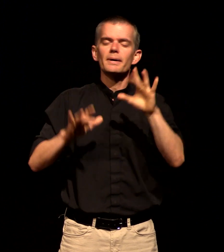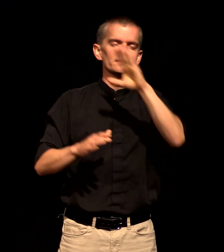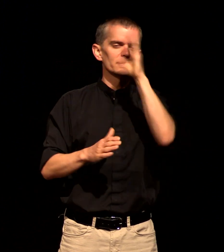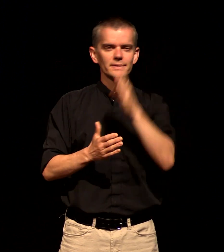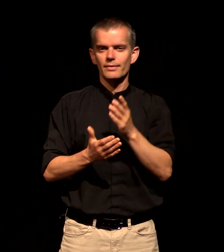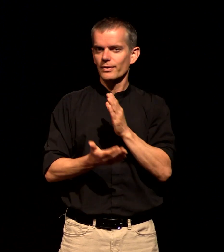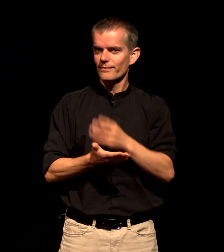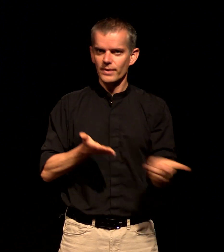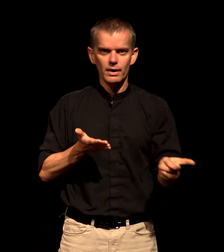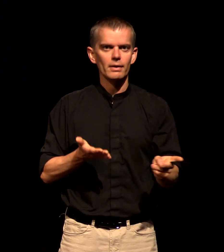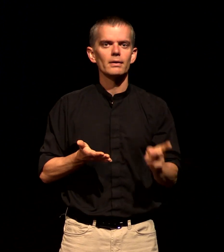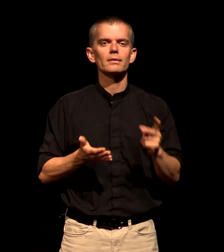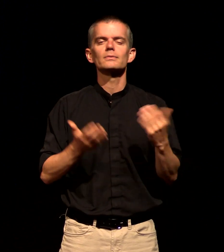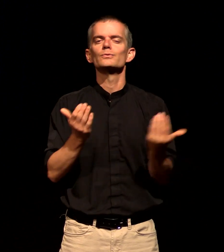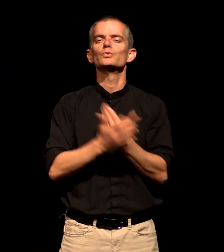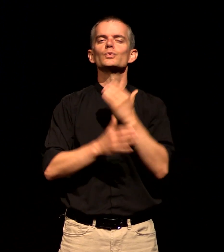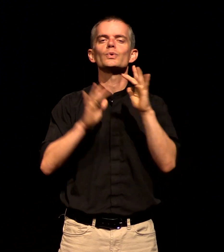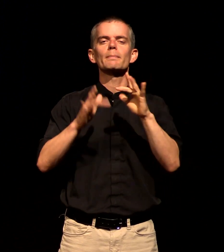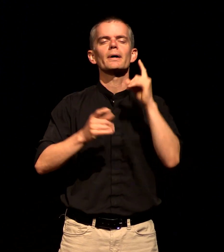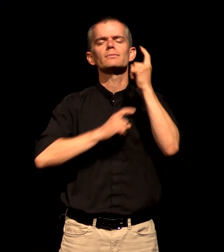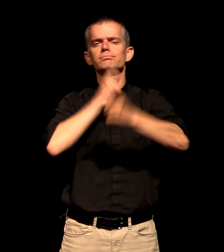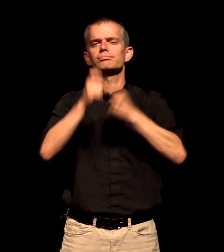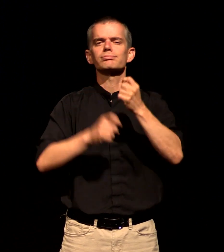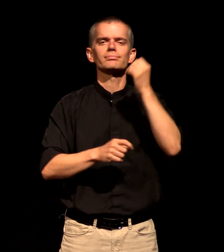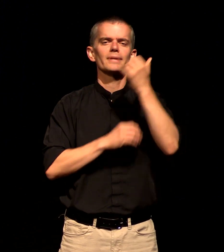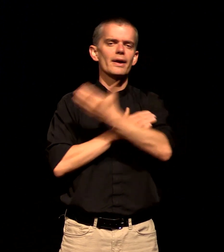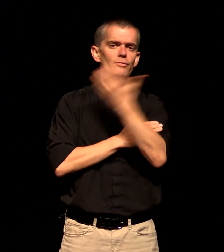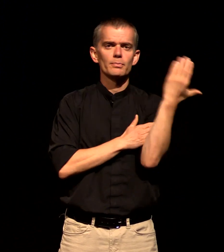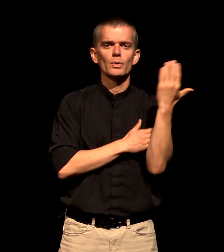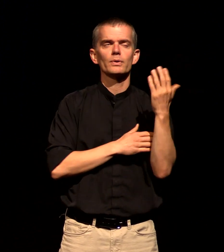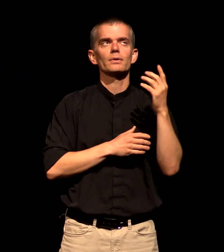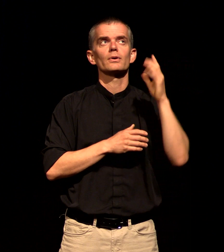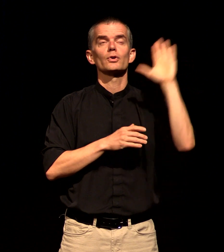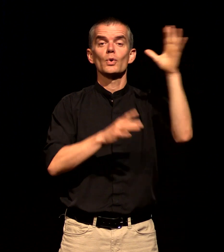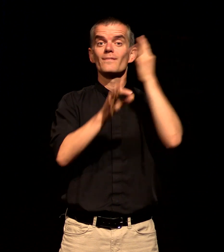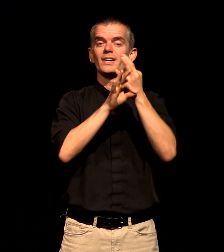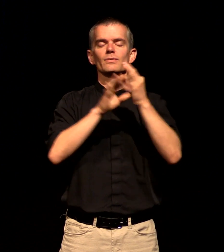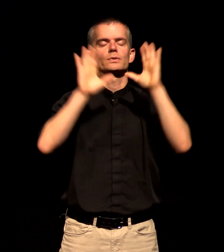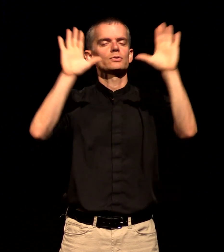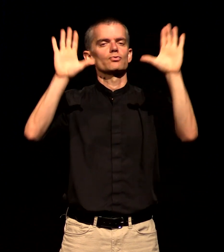new every morning. Great is your faithfulness. I say to myself,